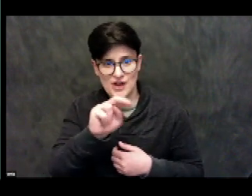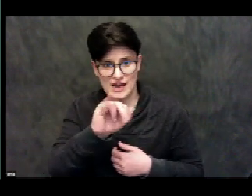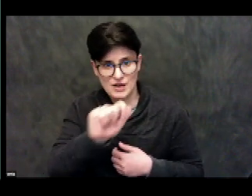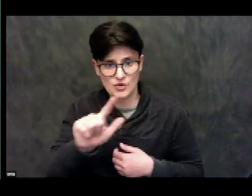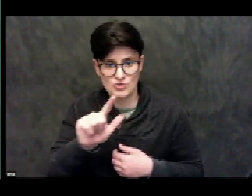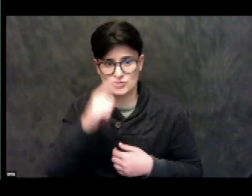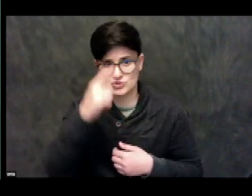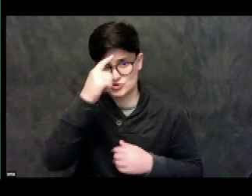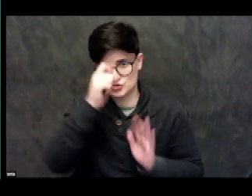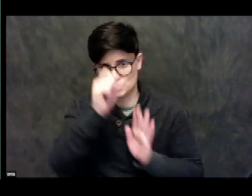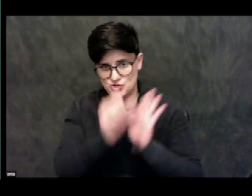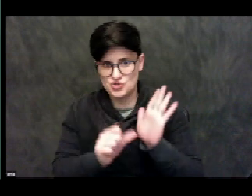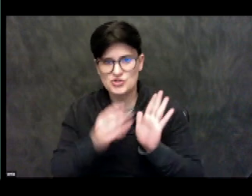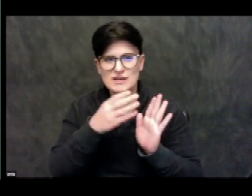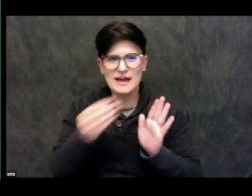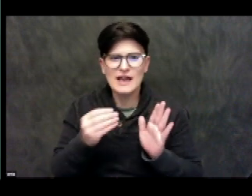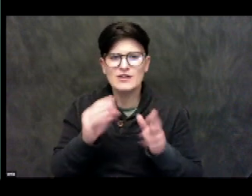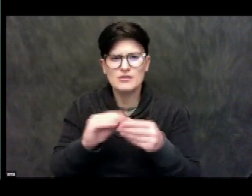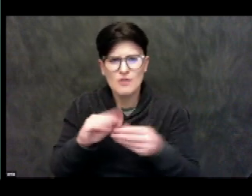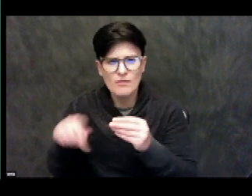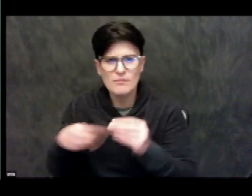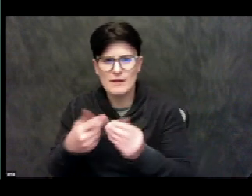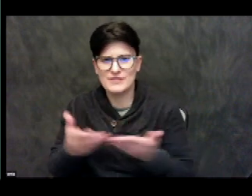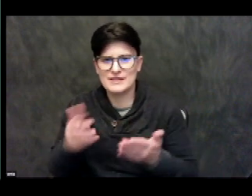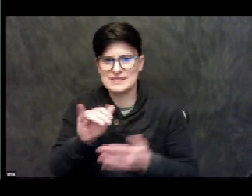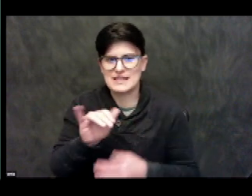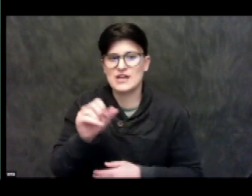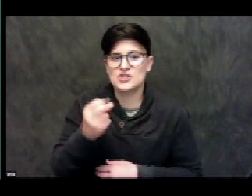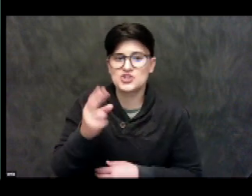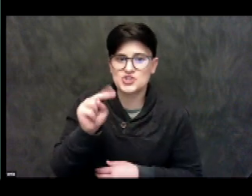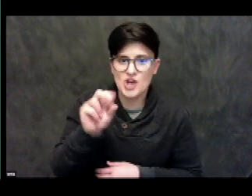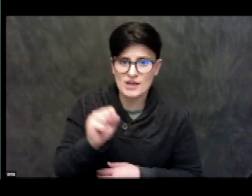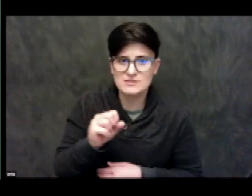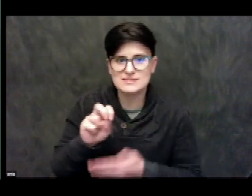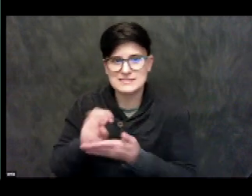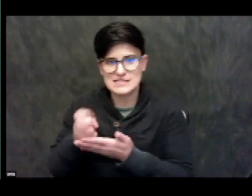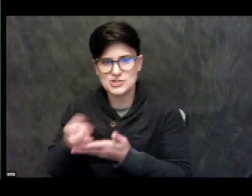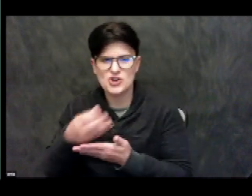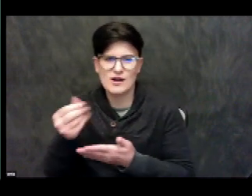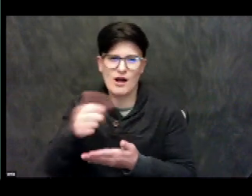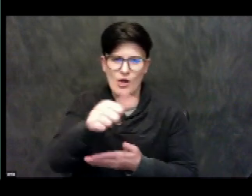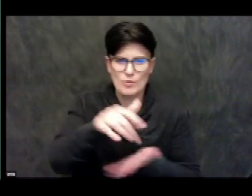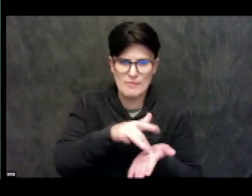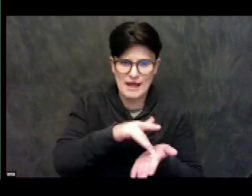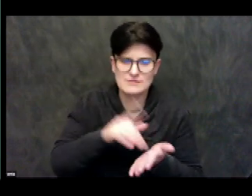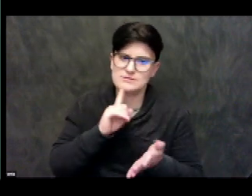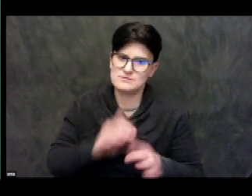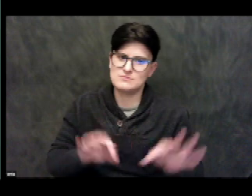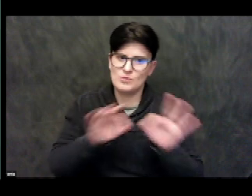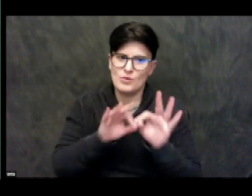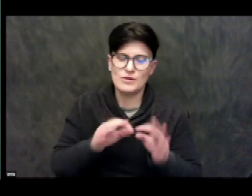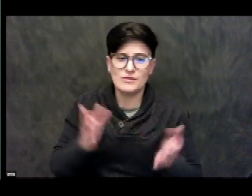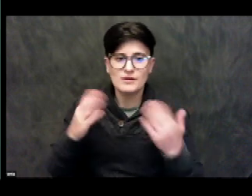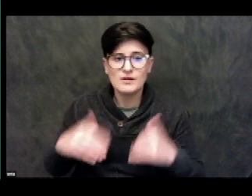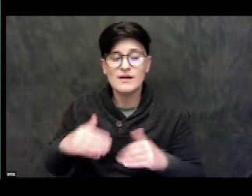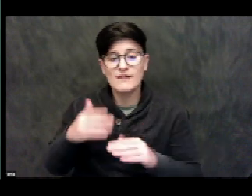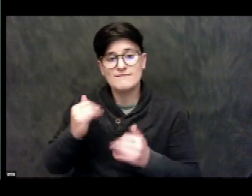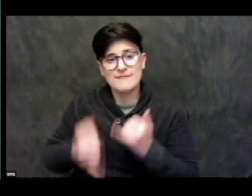it's of great importance. Finally, preconception counseling can be intimidating into patients that have numerous differences